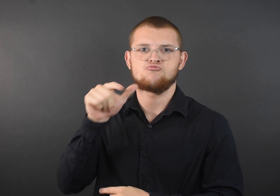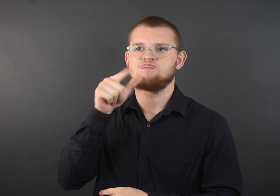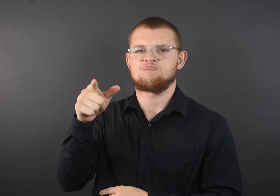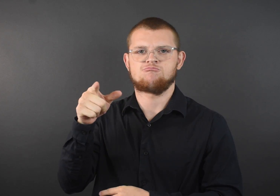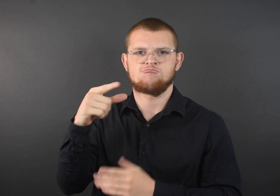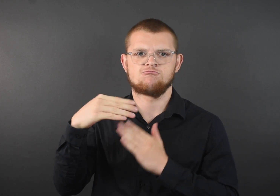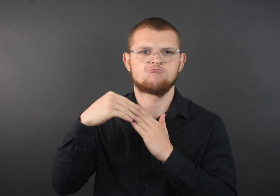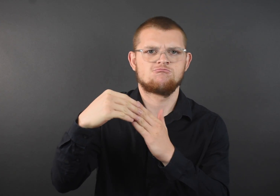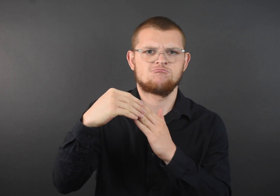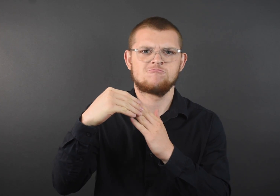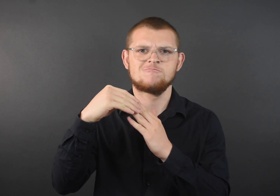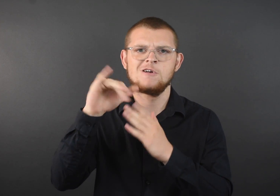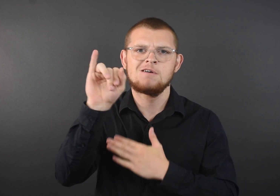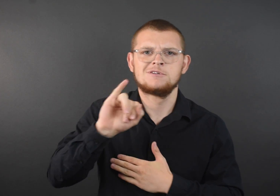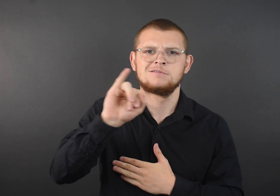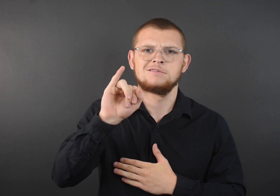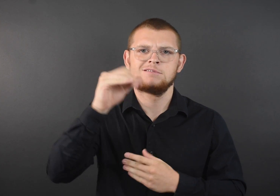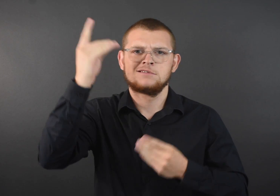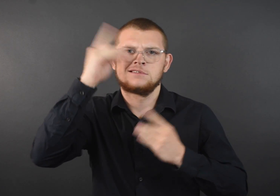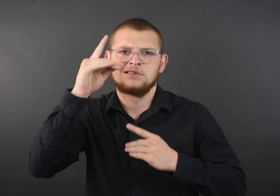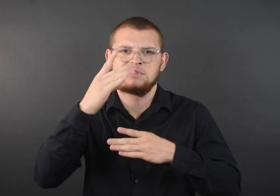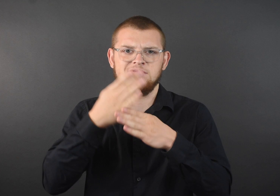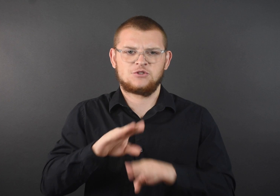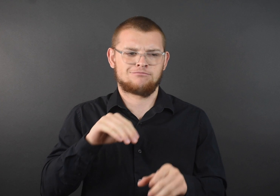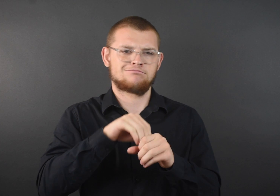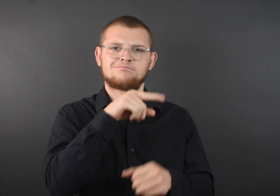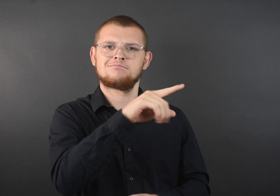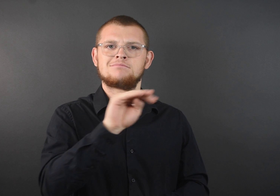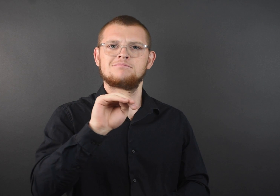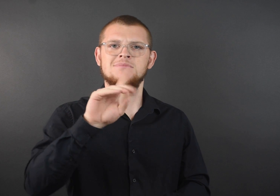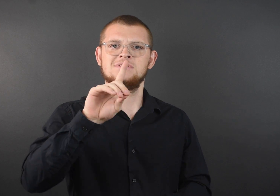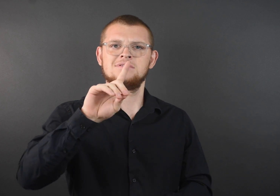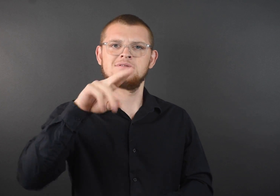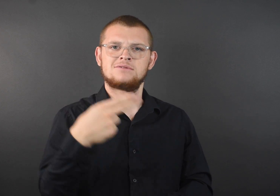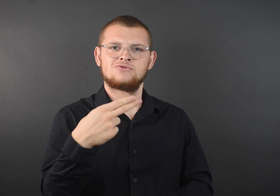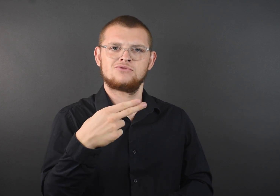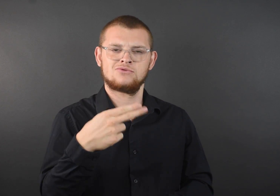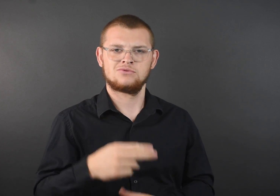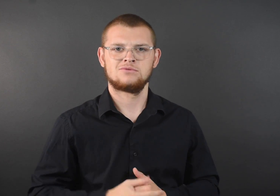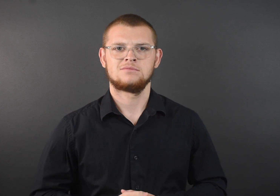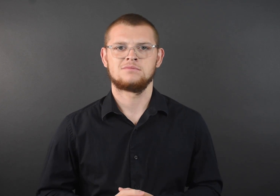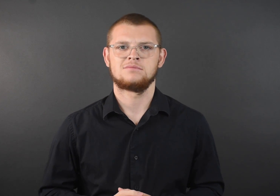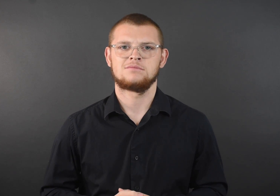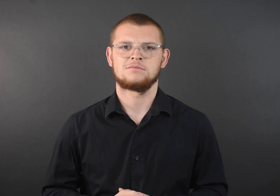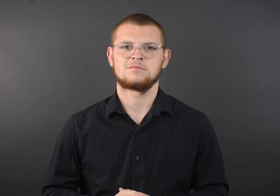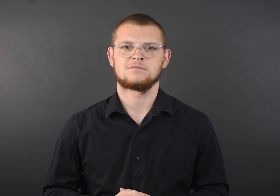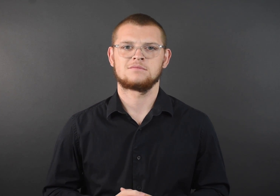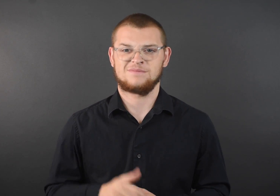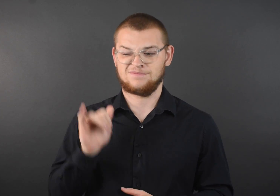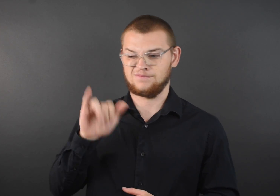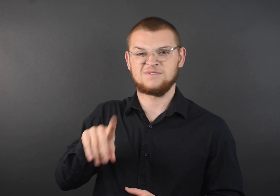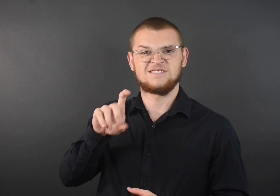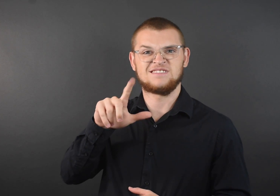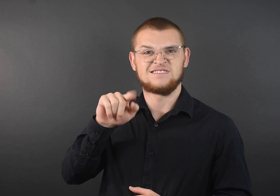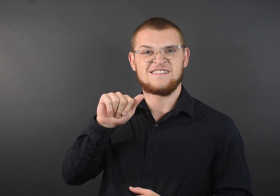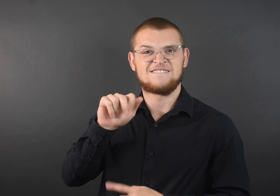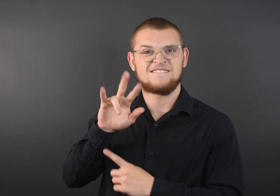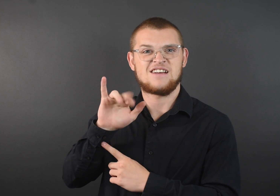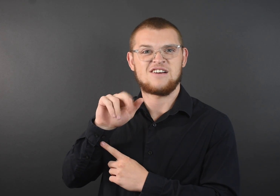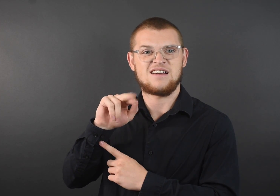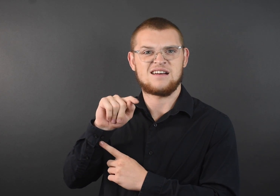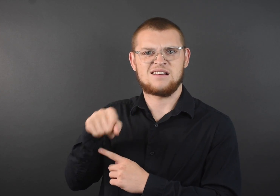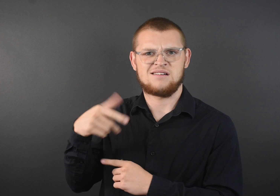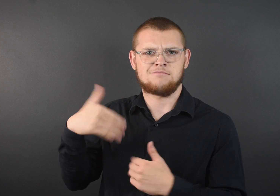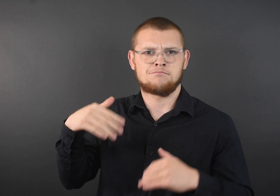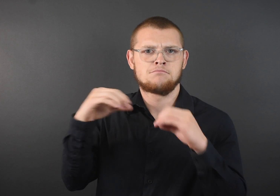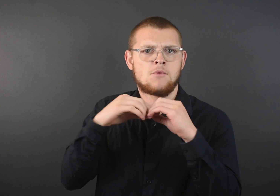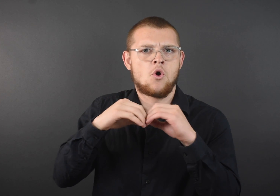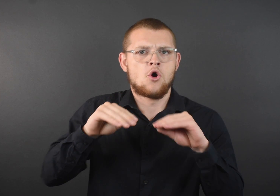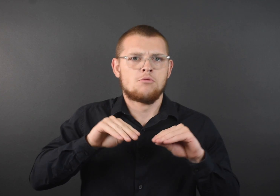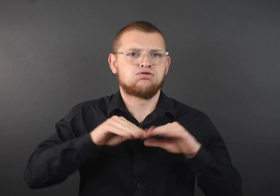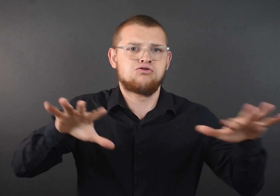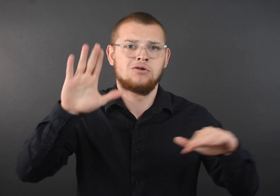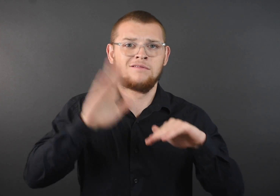Kris Ehresmann, who leads the infectious disease division at the Minnesota Department of Health.